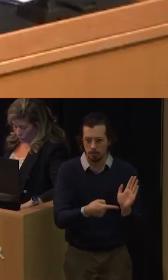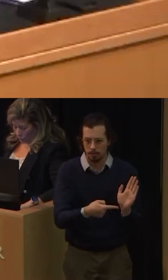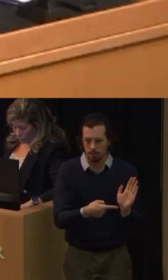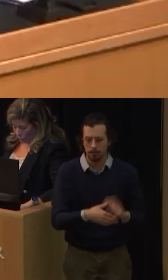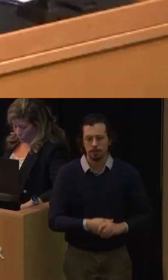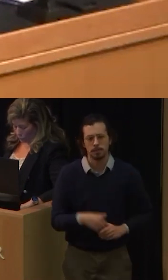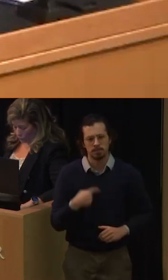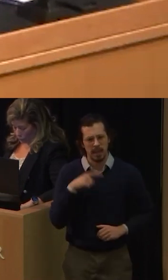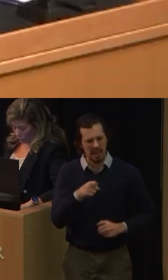and I had to advocate.